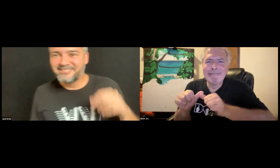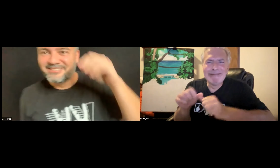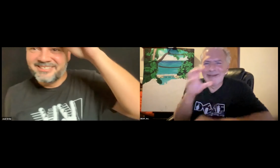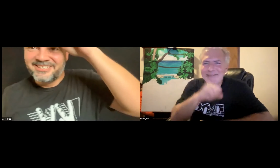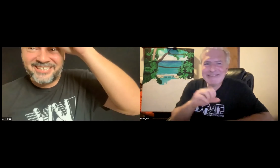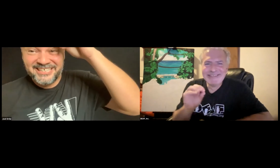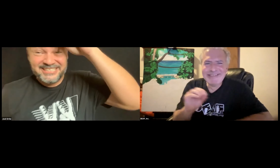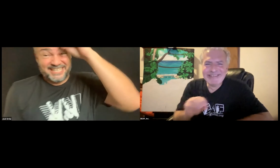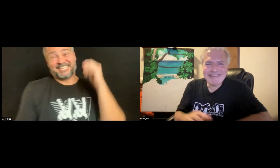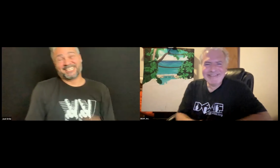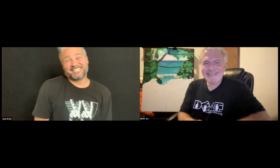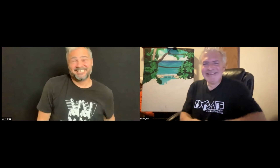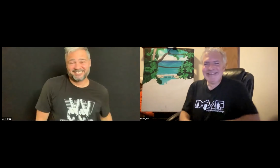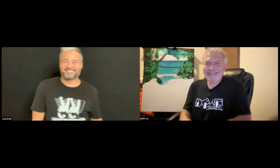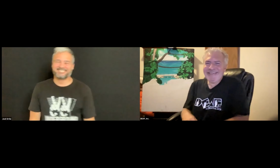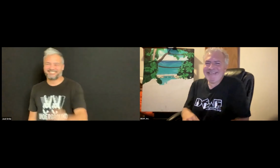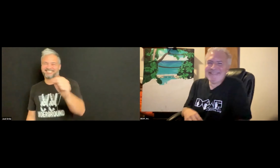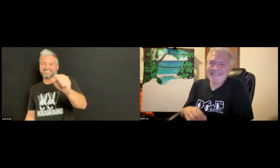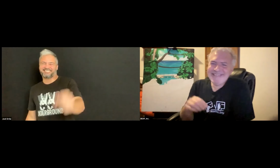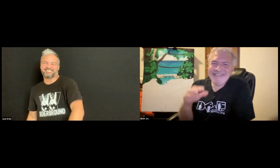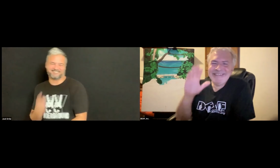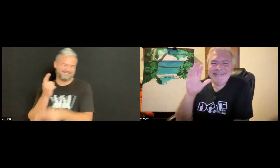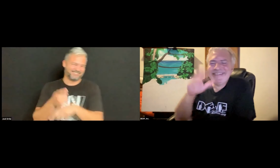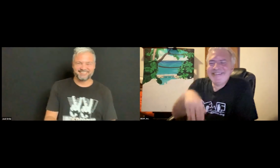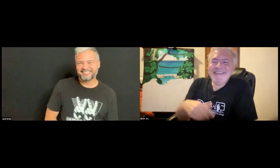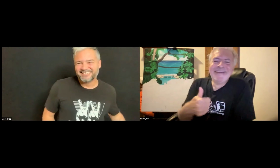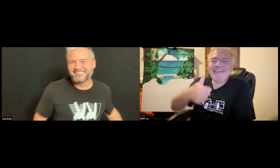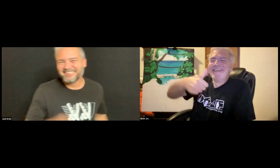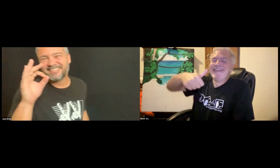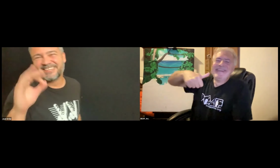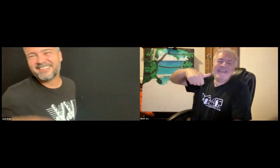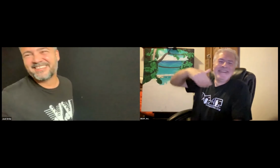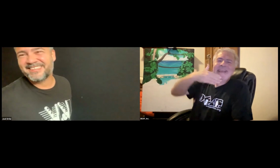We'd have to keep watching, make sure we don't miss anything! But thank you, Joel, I appreciate it. Very good. Thank you. [Overlapping voices] --